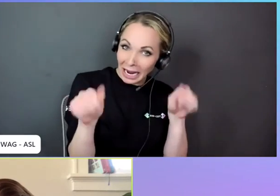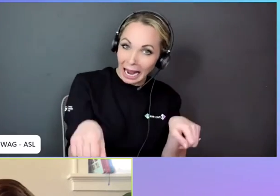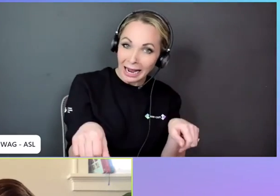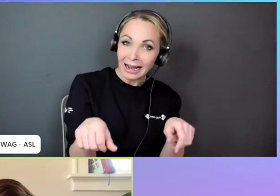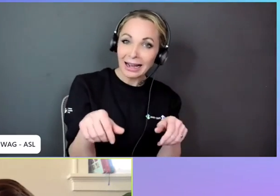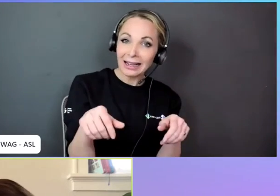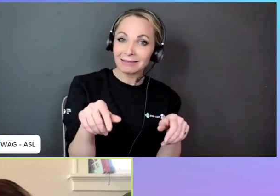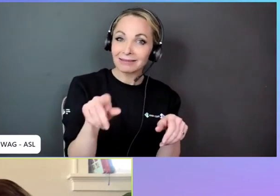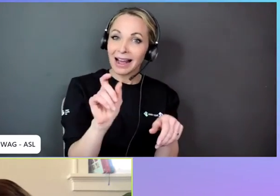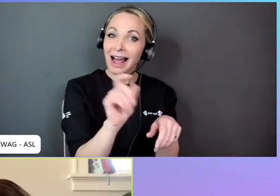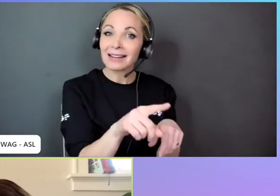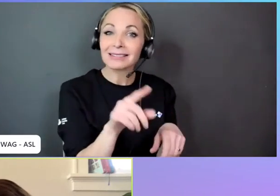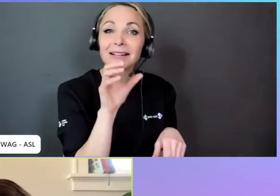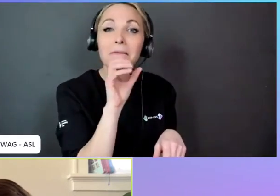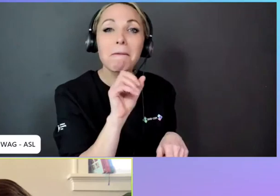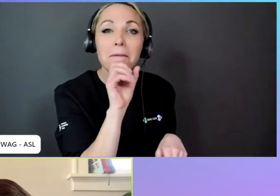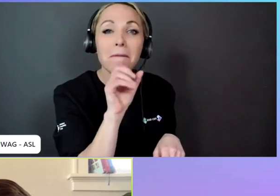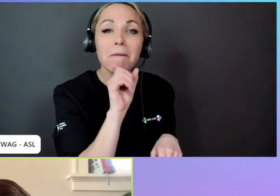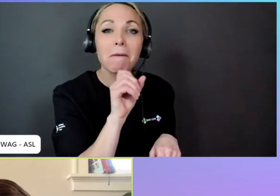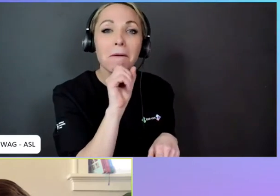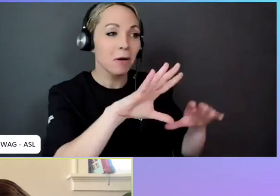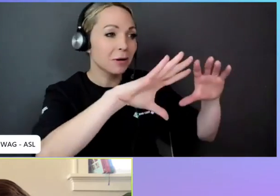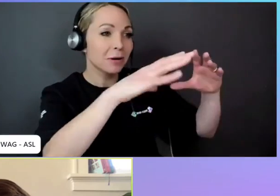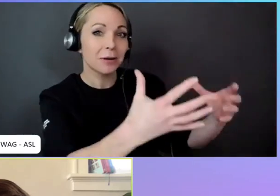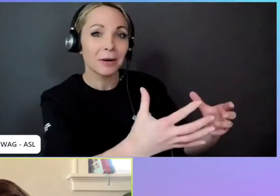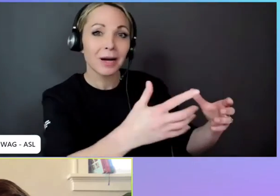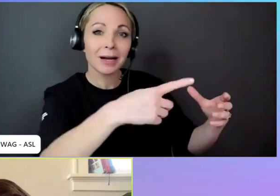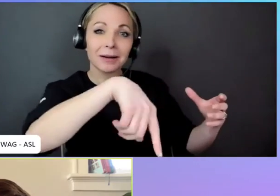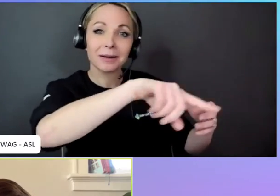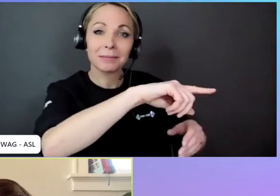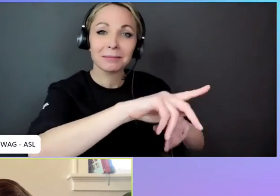the first question is asking, is